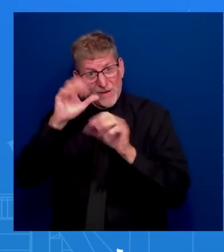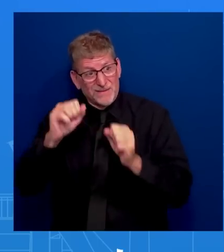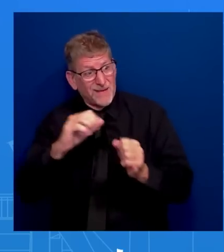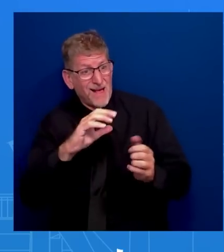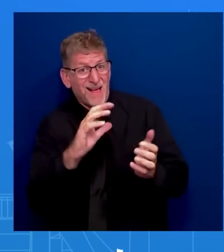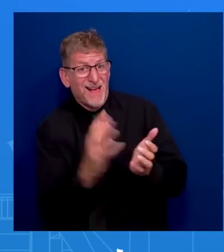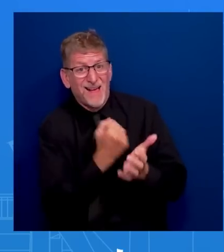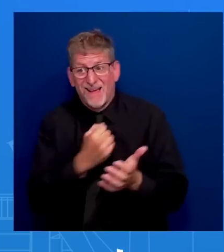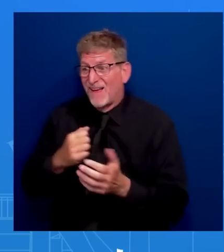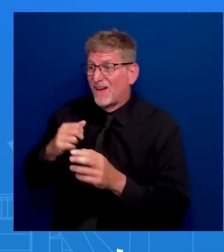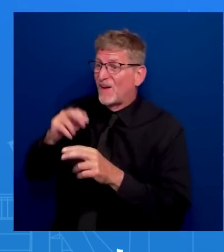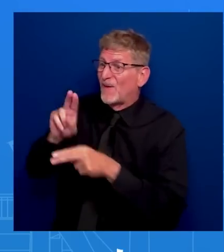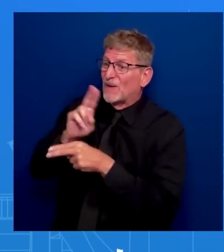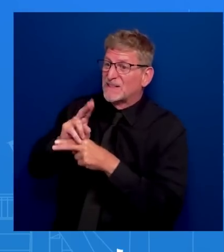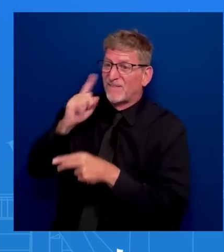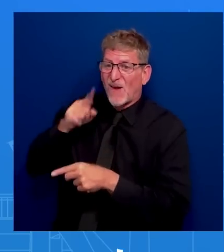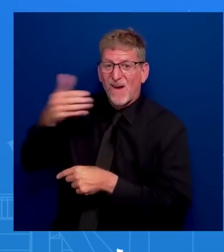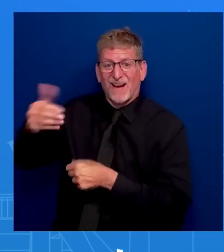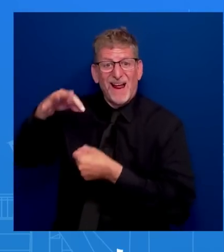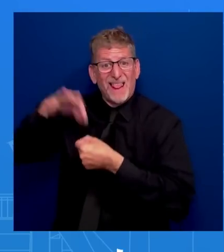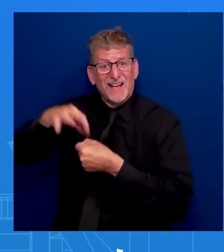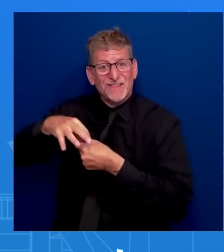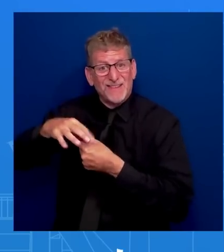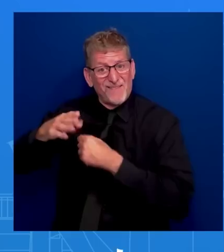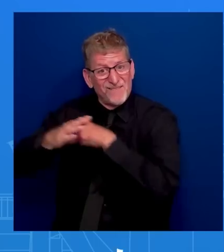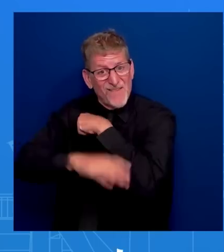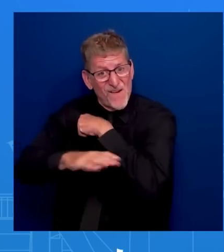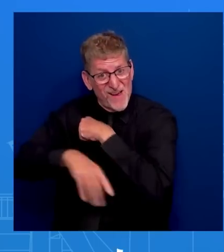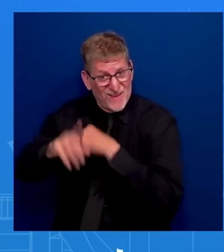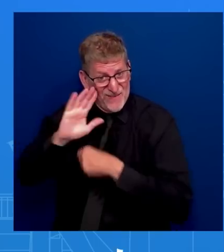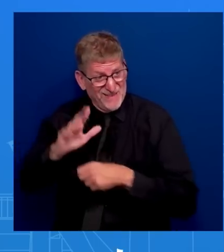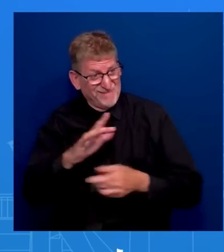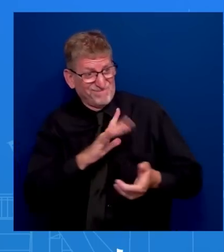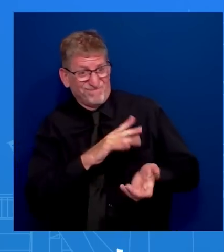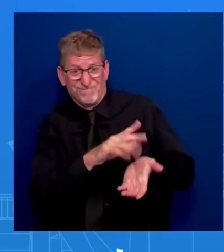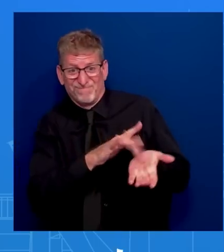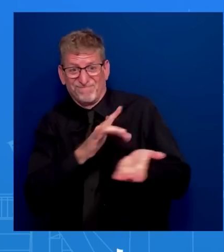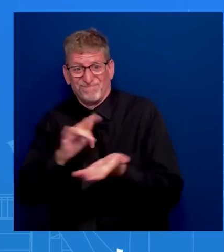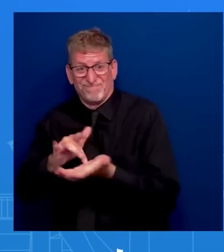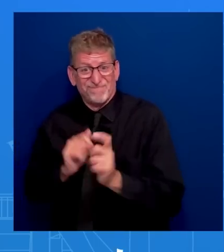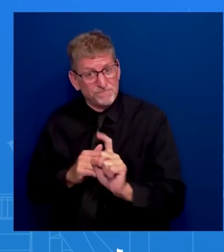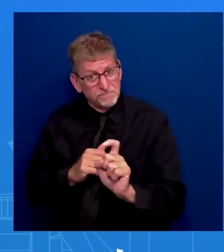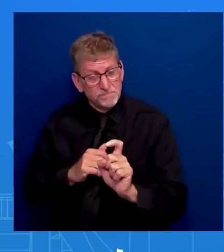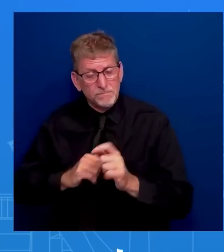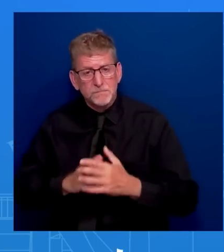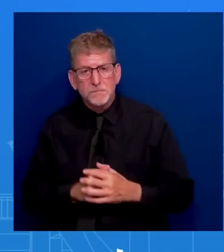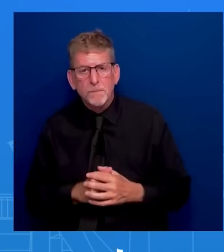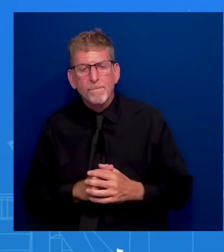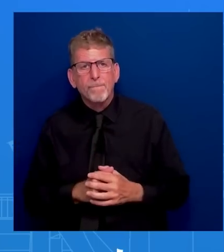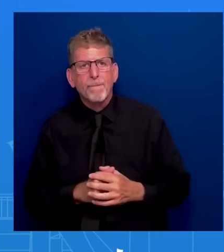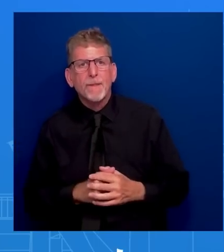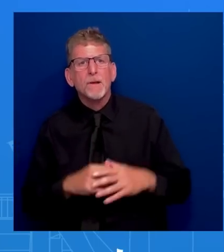and, I would argue, the past 18 months has been a president who has a legislative success --